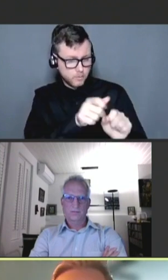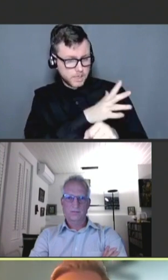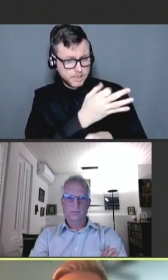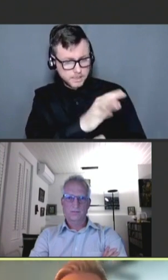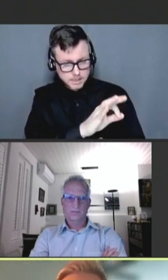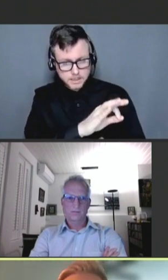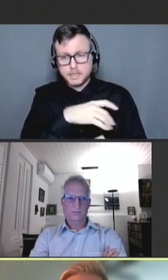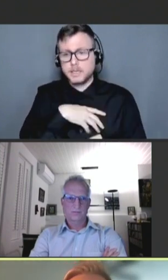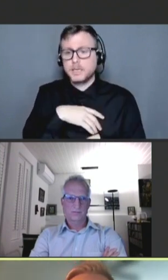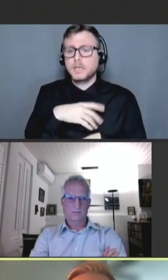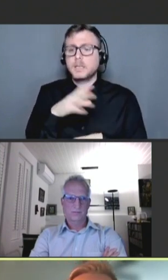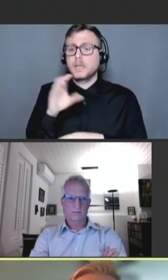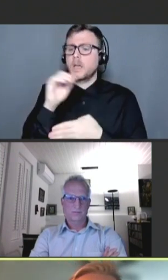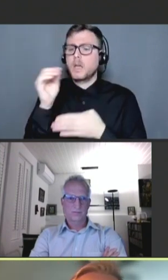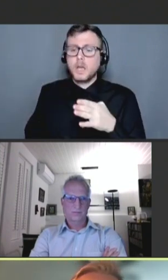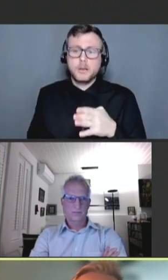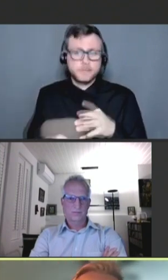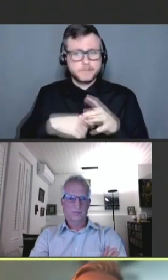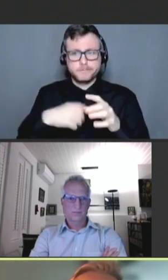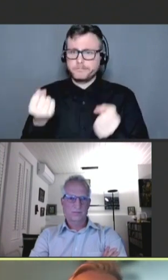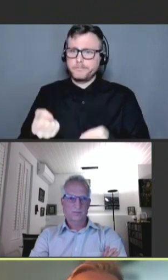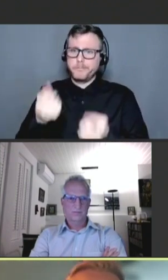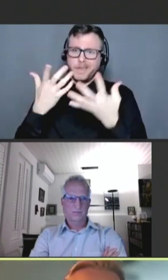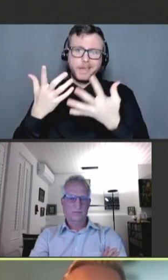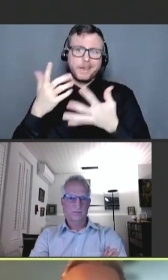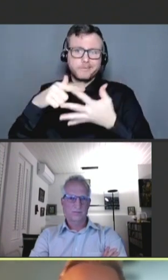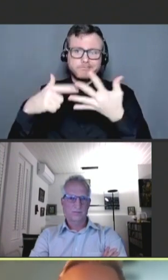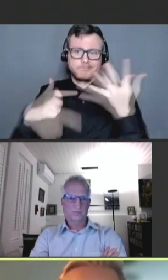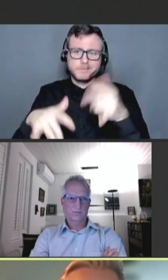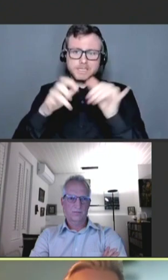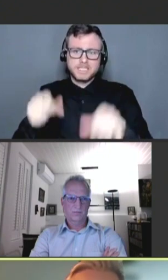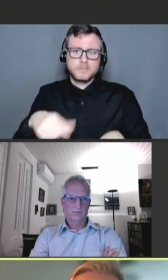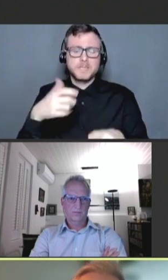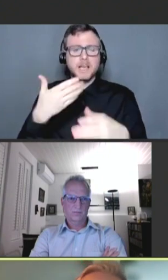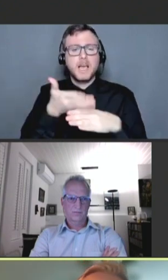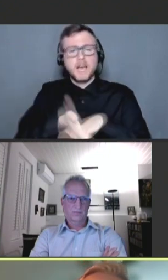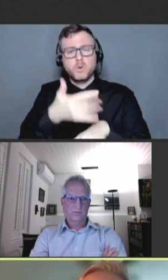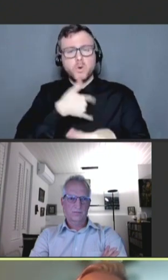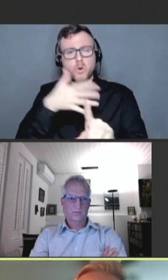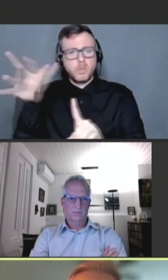a collection of multiple symptoms developed after acute SARS-CoV-2 infection that were confirmed by